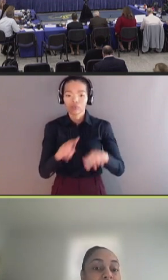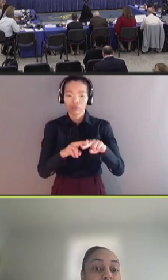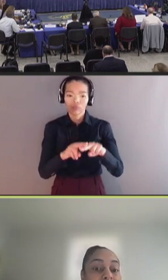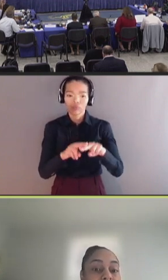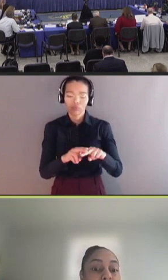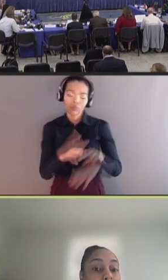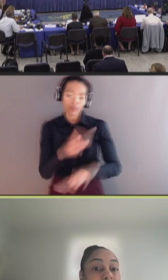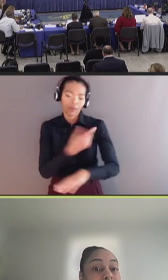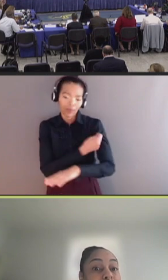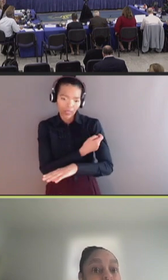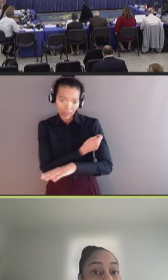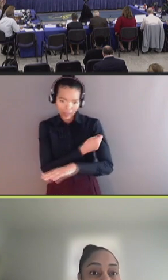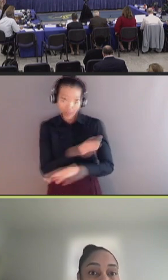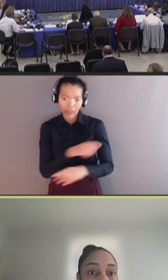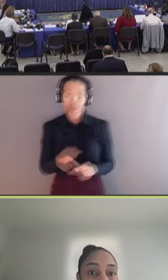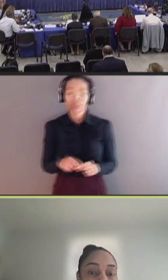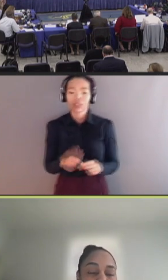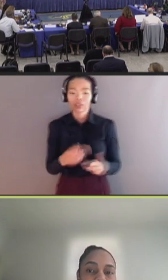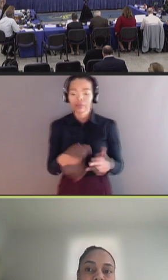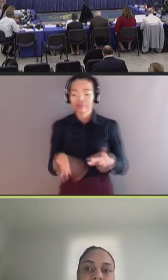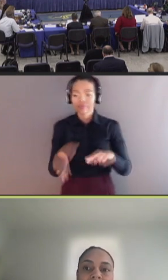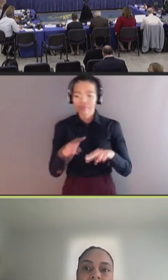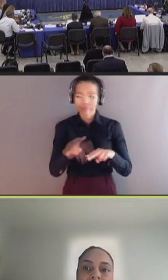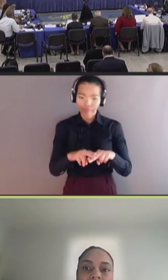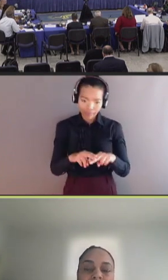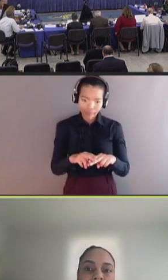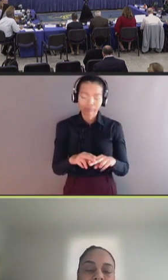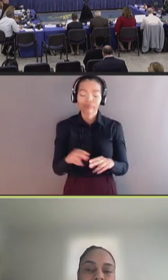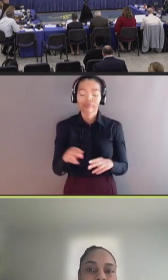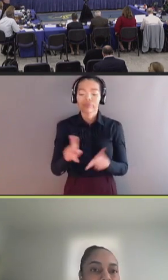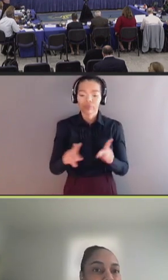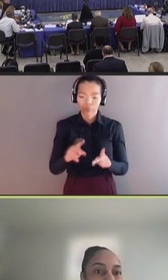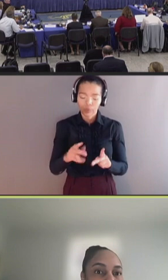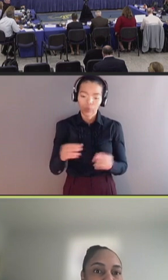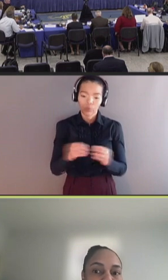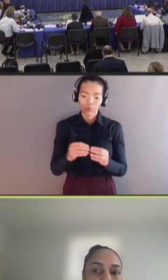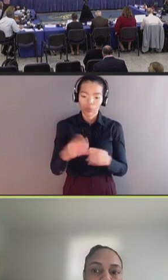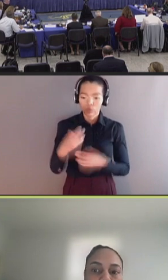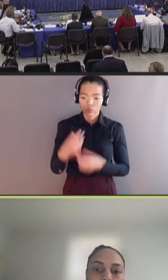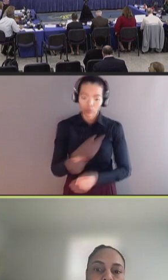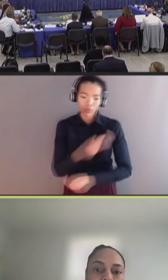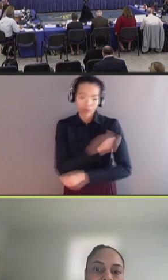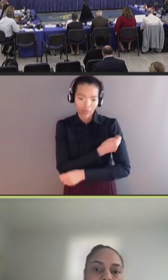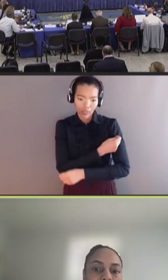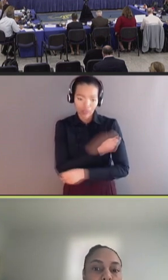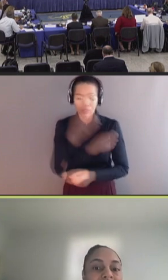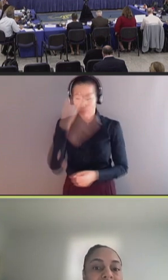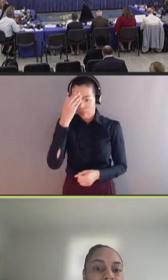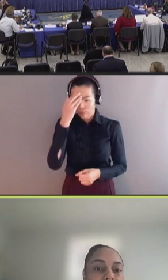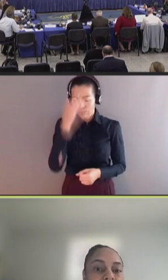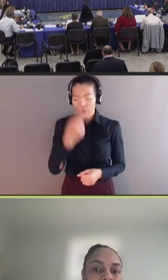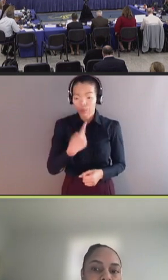increase public trust in vaccine vaccines. As many of you know, we ran the We Can Do This